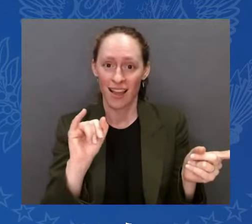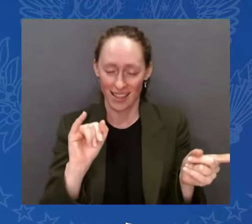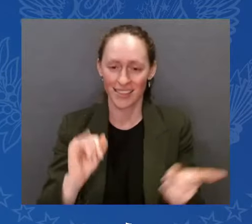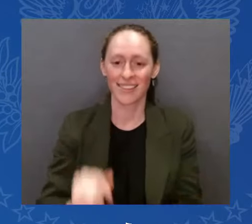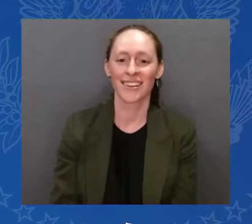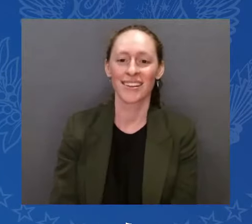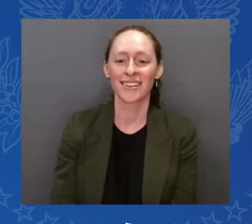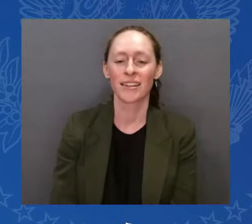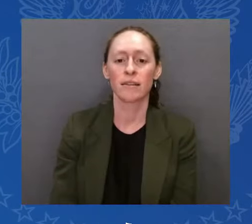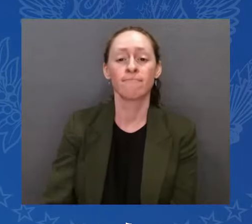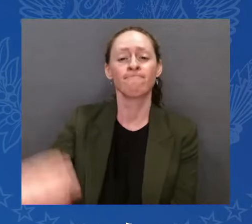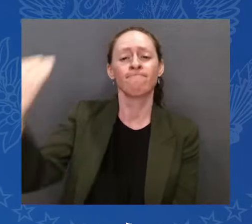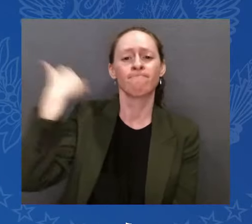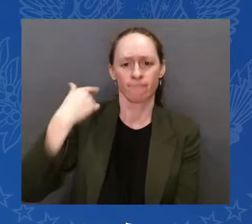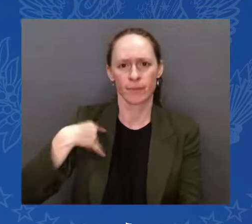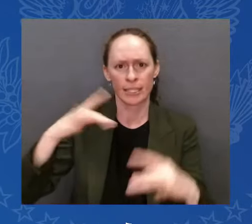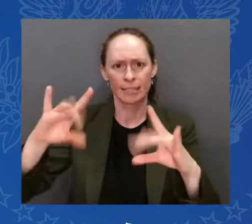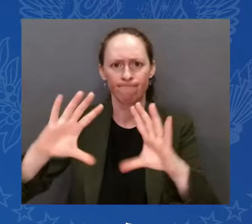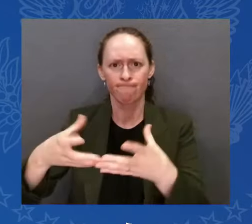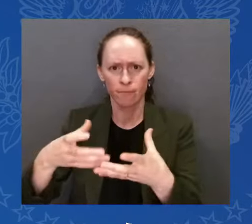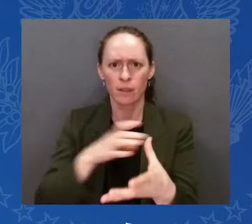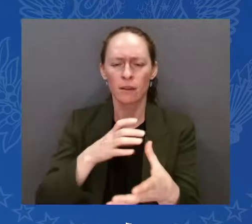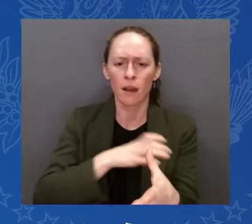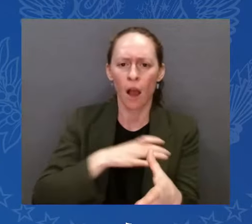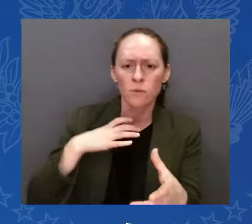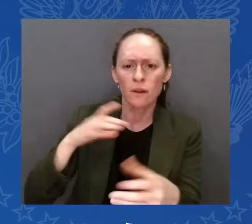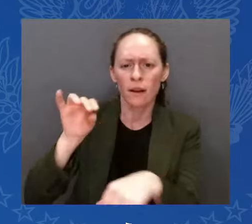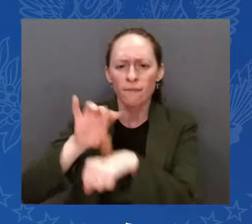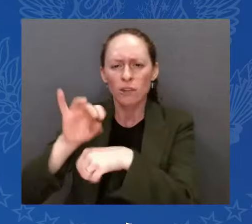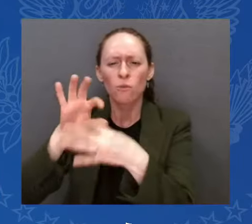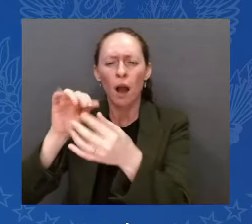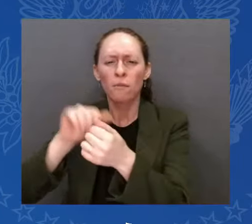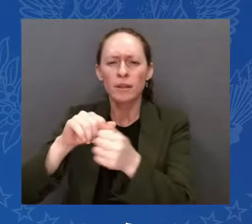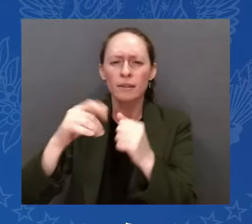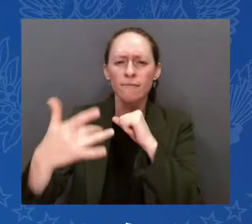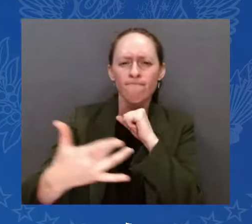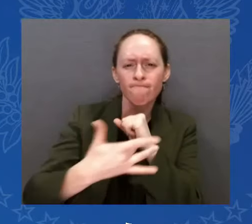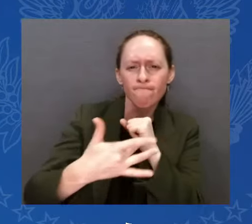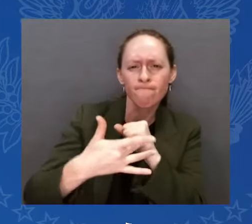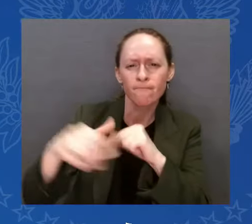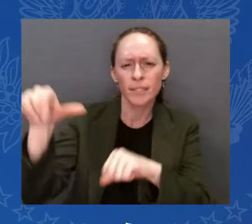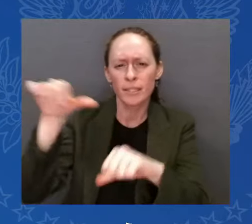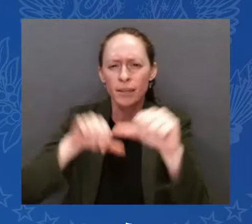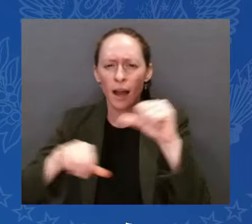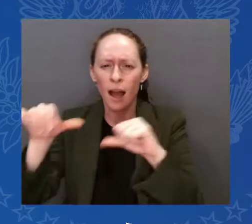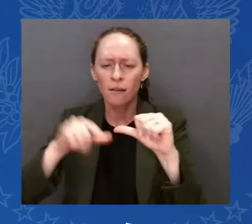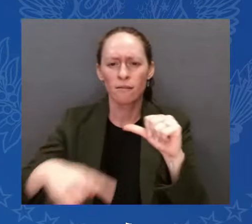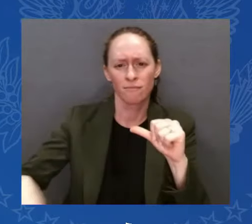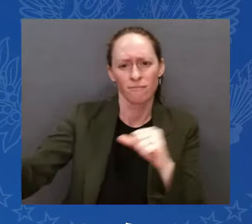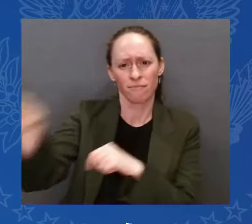and some of America's top minds to discuss the possibilities and the risks associated with artificial intelligence.